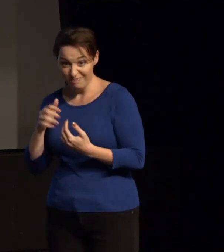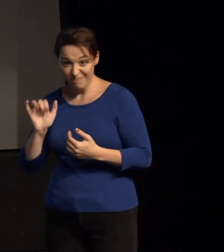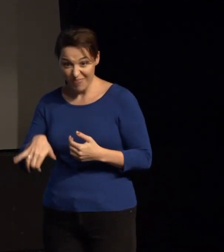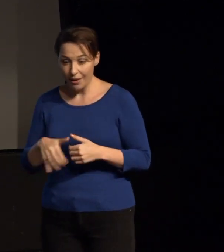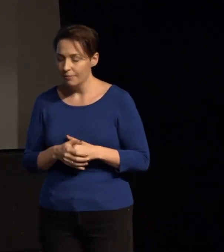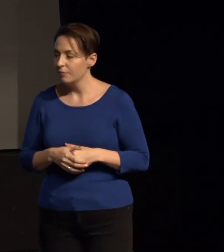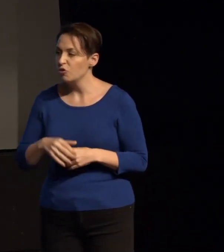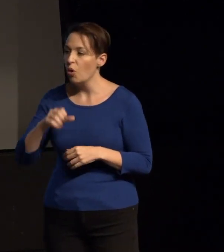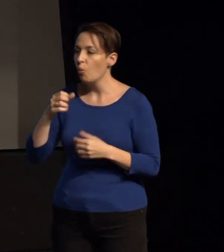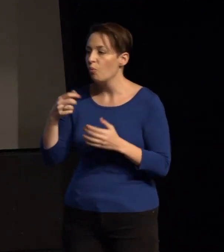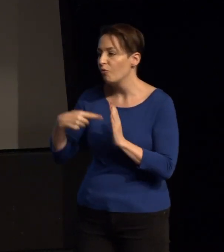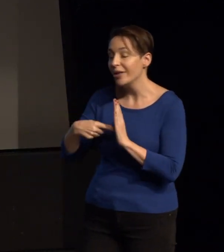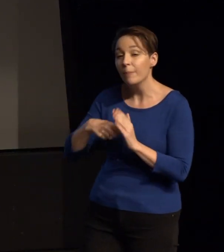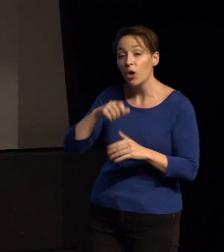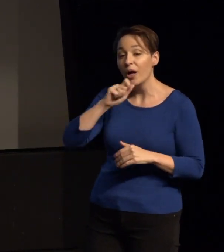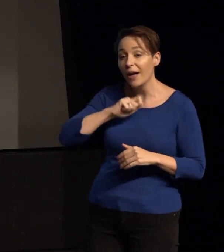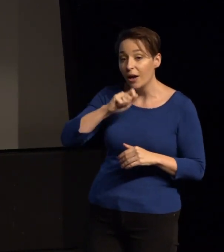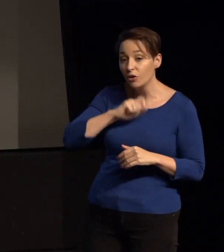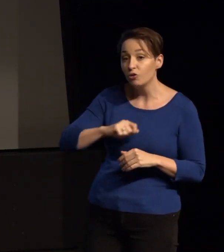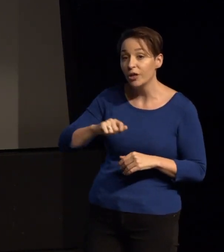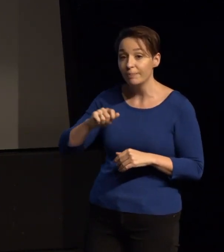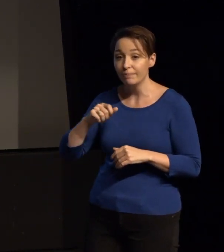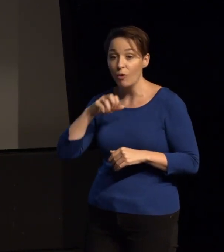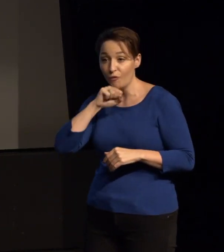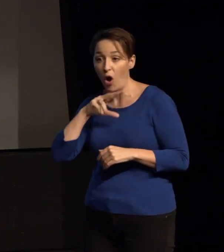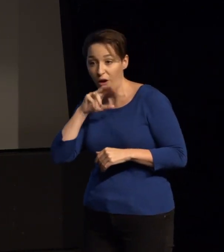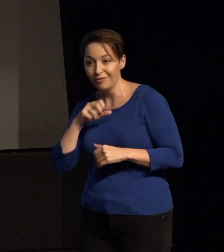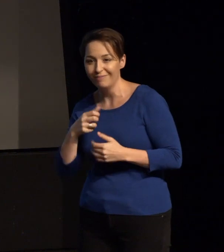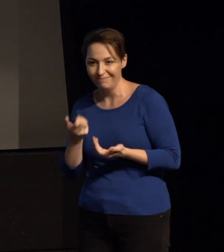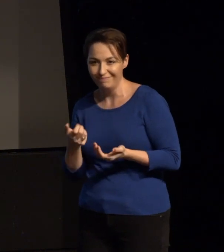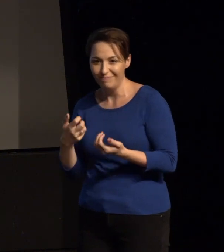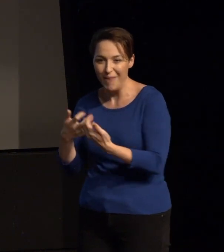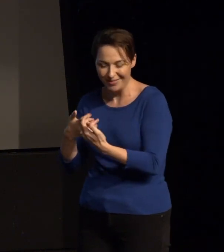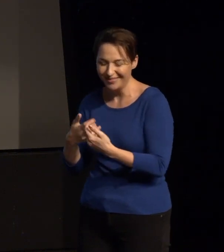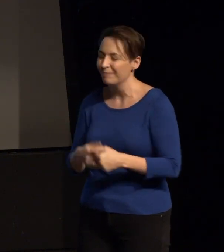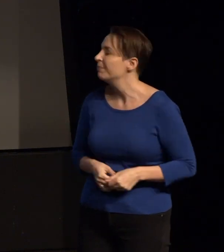and see if the location of the signs is the same for both of the pictures.